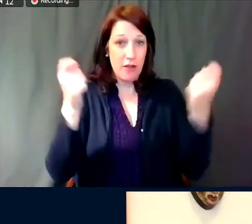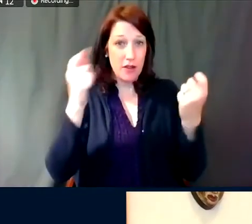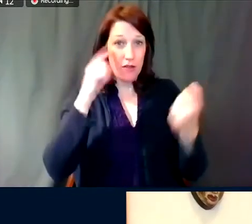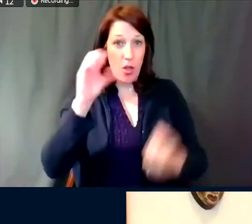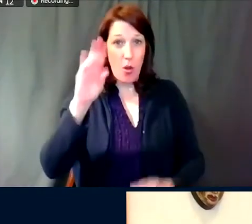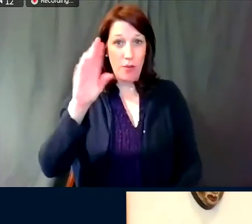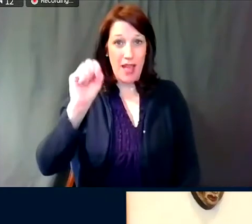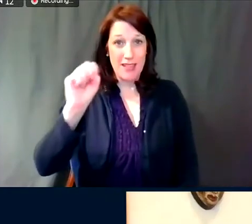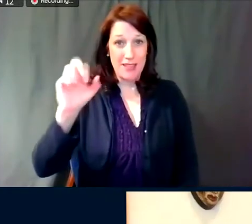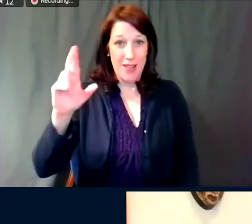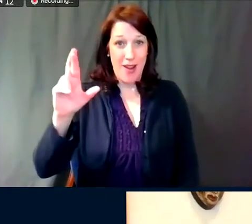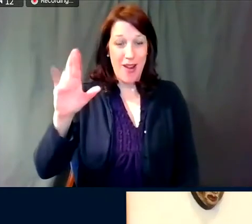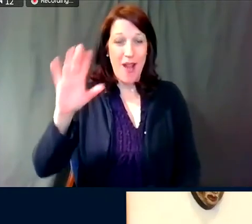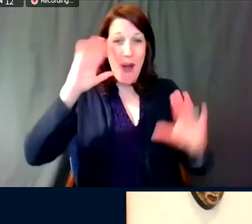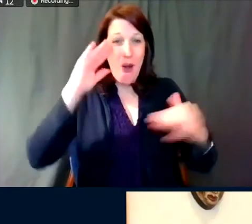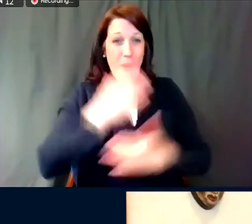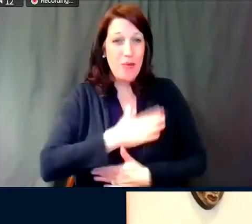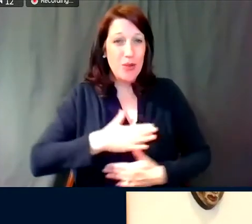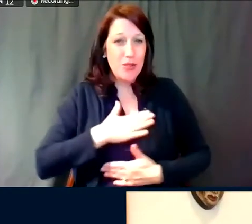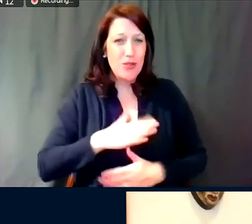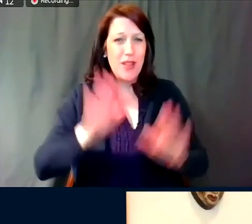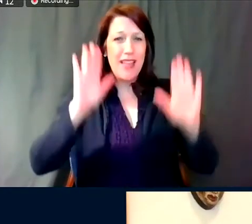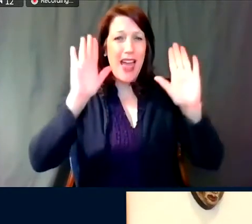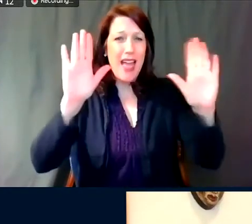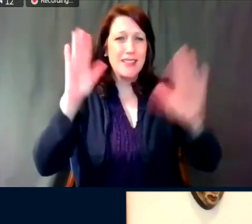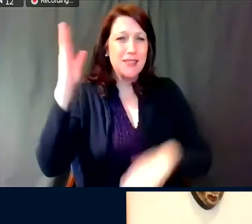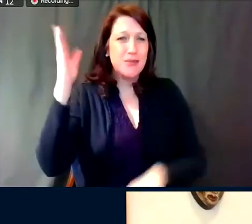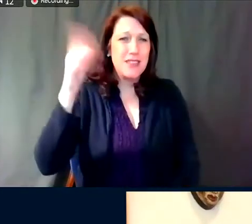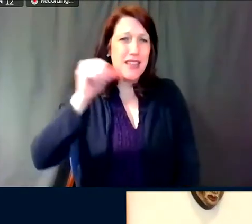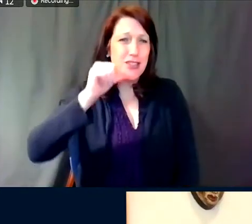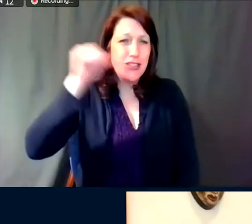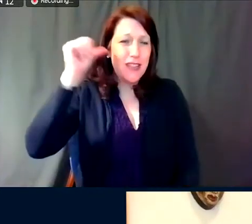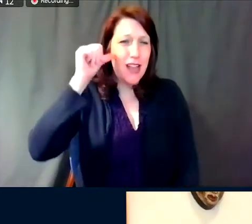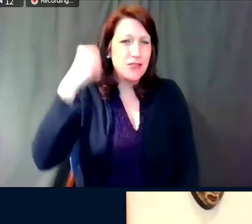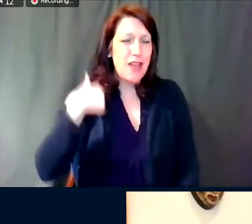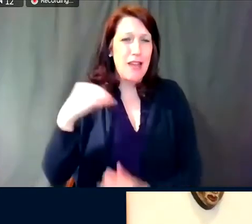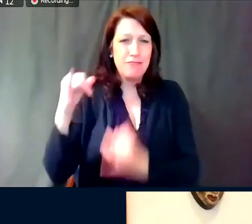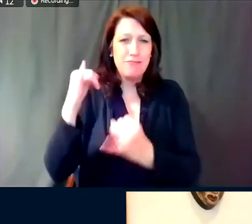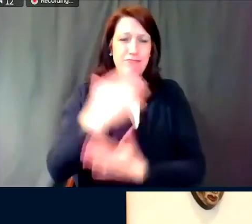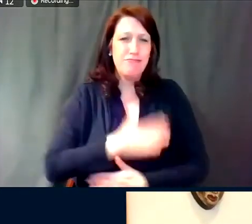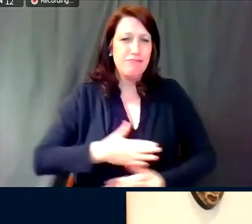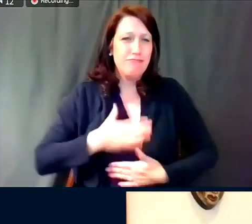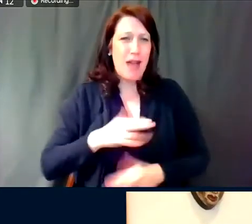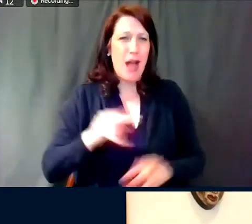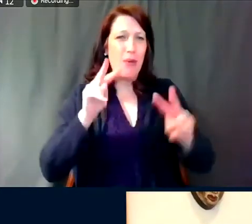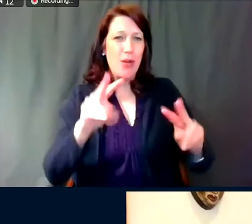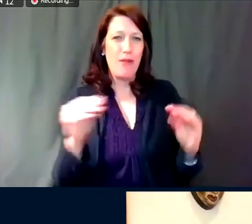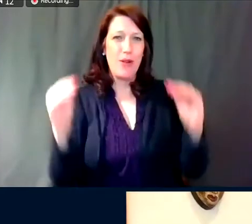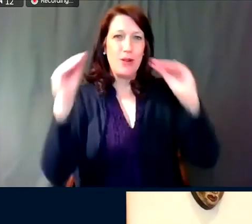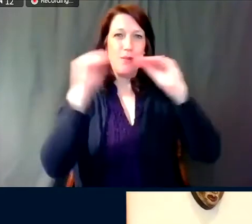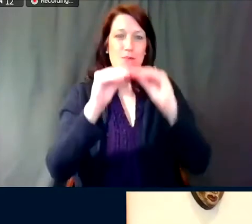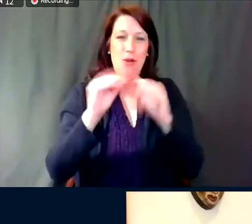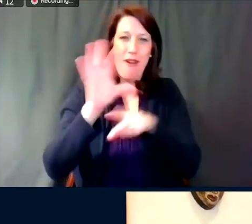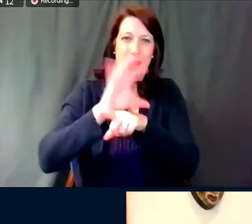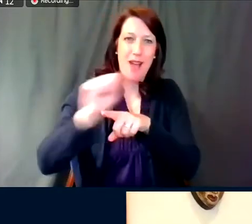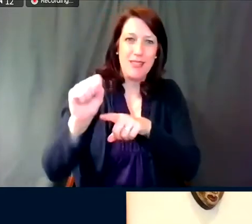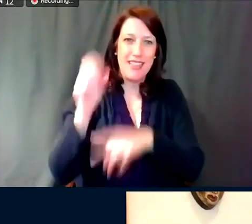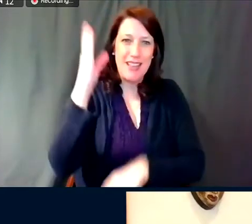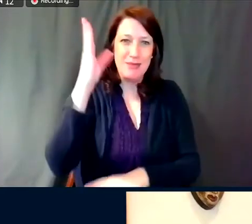25th ANNIVERSARY OF OBSSR. I HOPE YOU ENJOY THE EXCELLENT PRESENTATIONS YESTERDAY AS MUCH AS I DID AND I'M LOOKING FORWARD